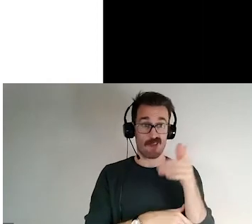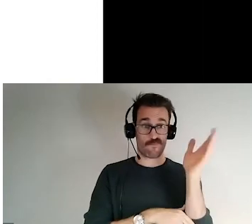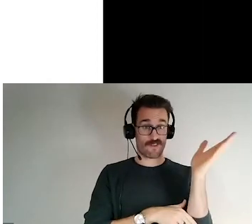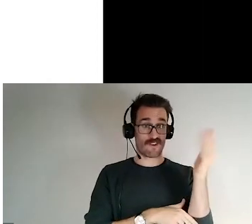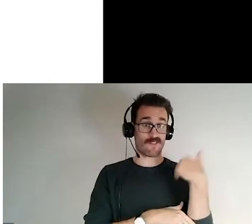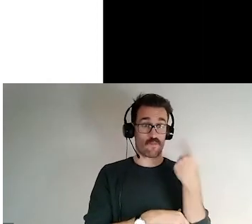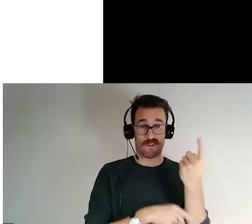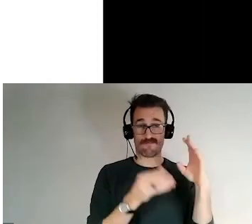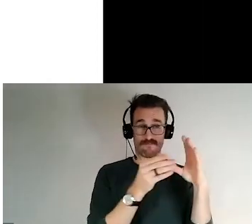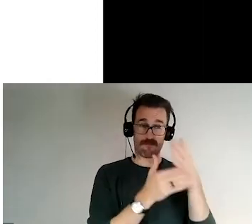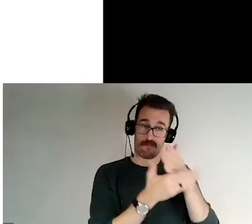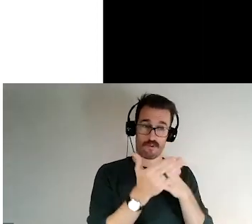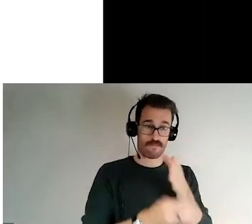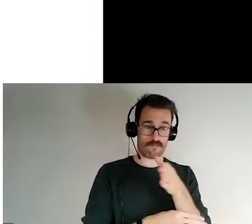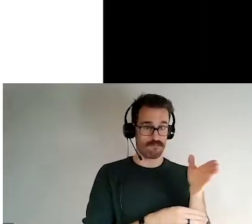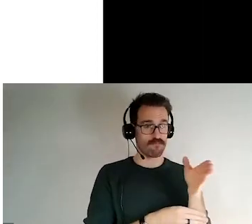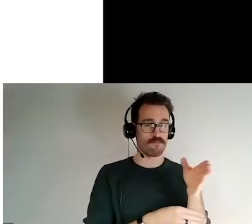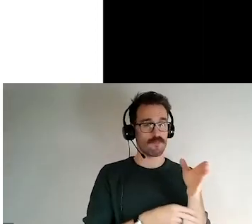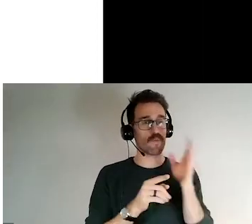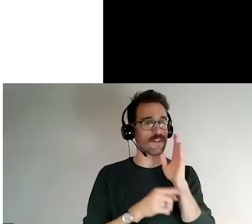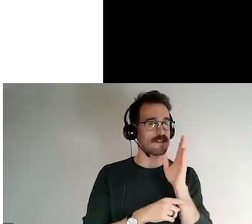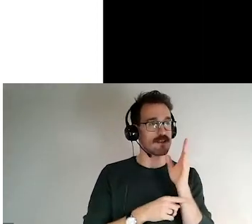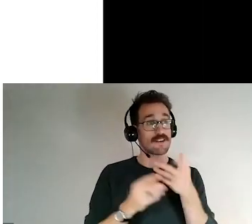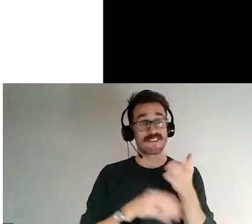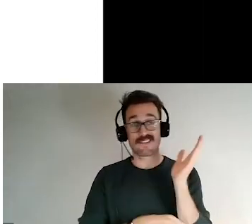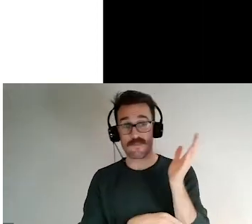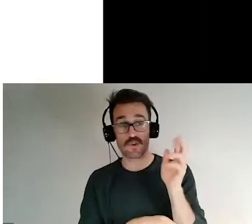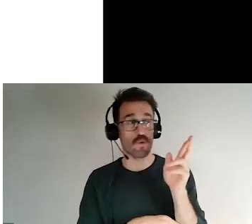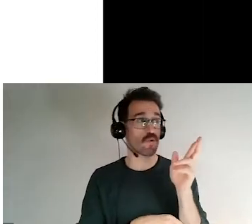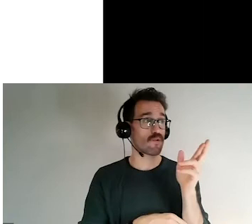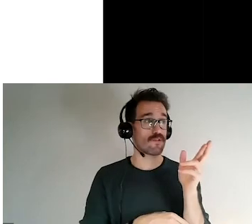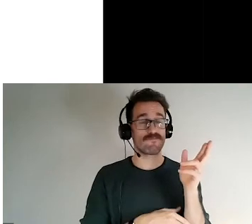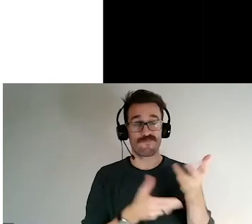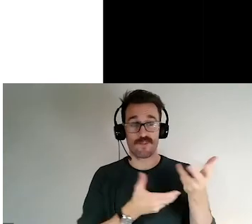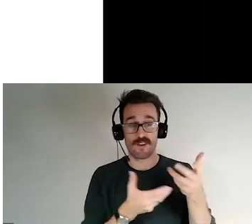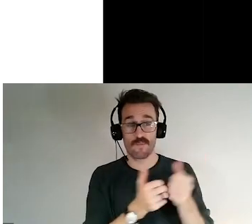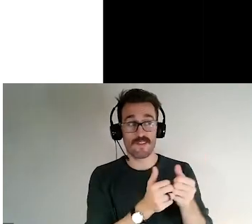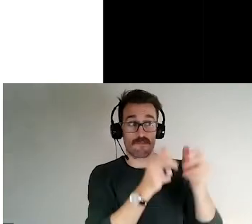that is a speech or a bit of a conversation with a person who's living with an episode of disability.